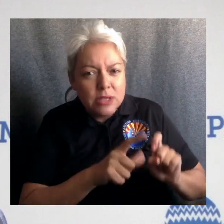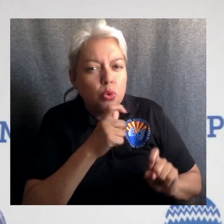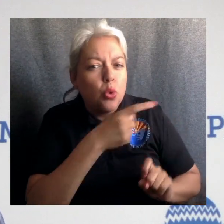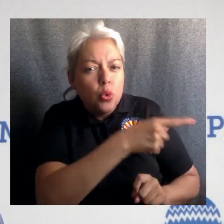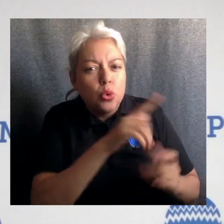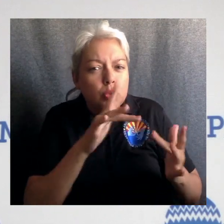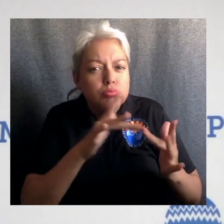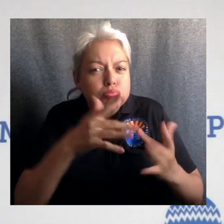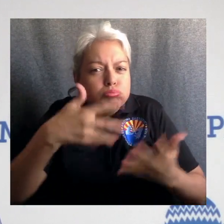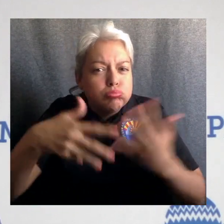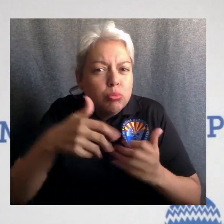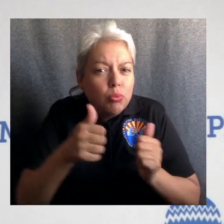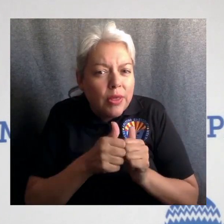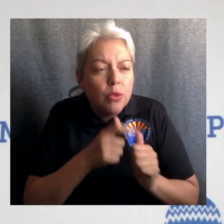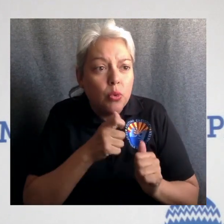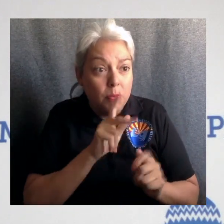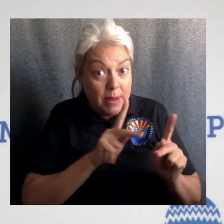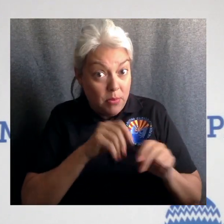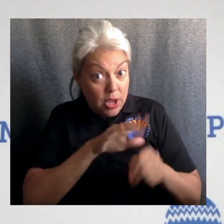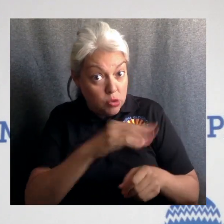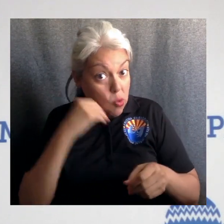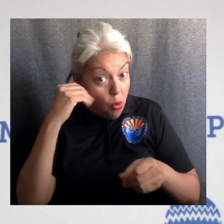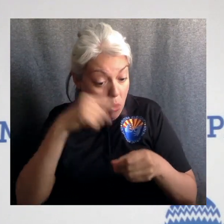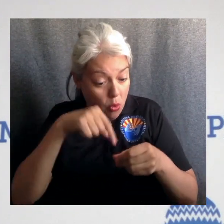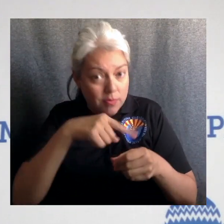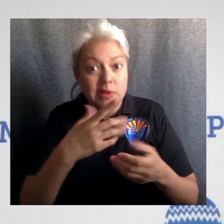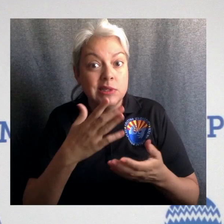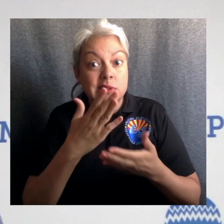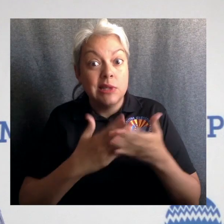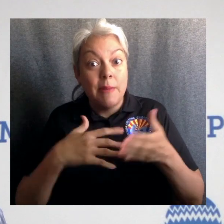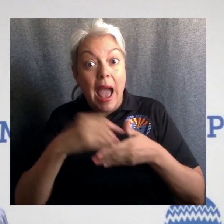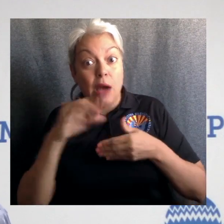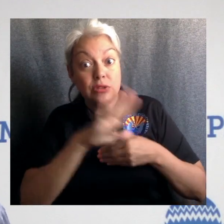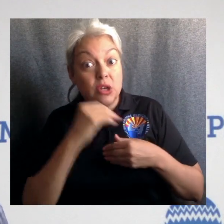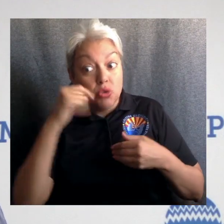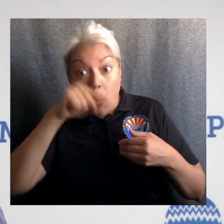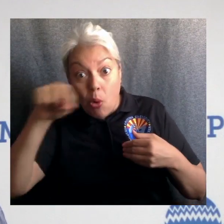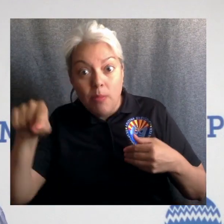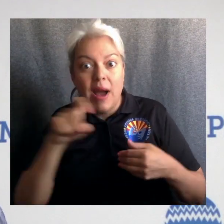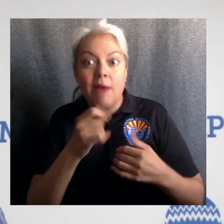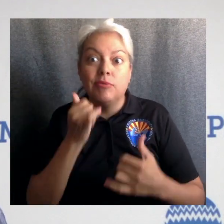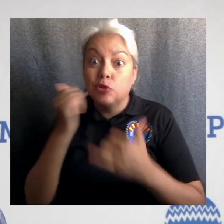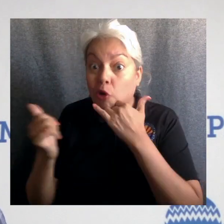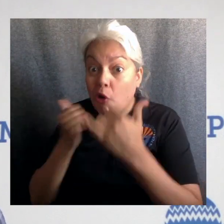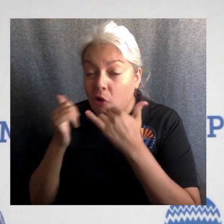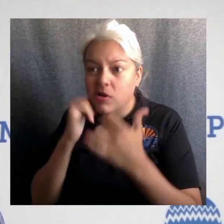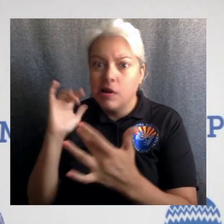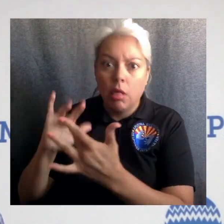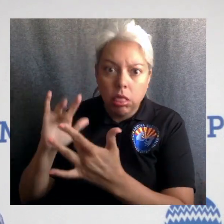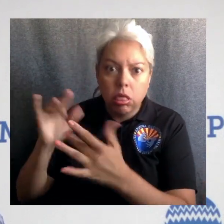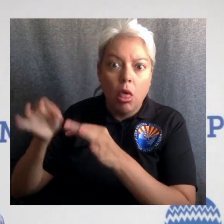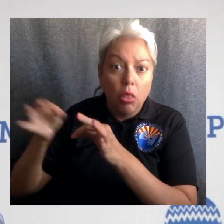contacts, sometimes isn’t. We’ve got to contact all those folks, we’ve got to ask more probing questions than we have been.